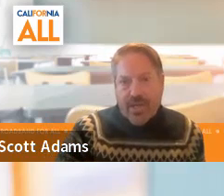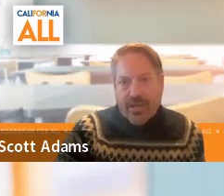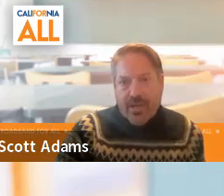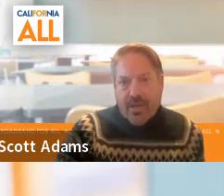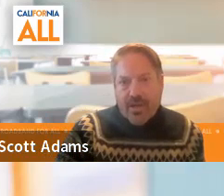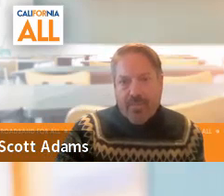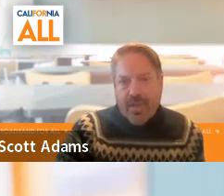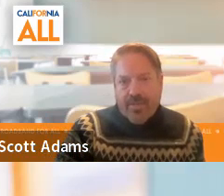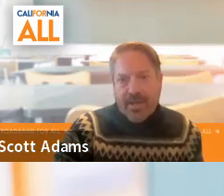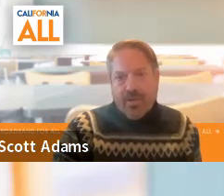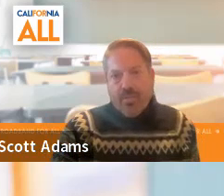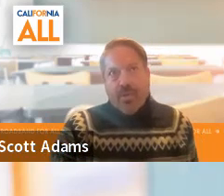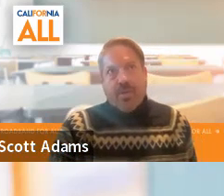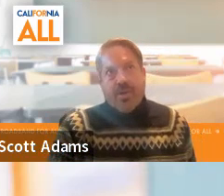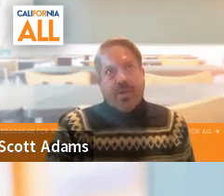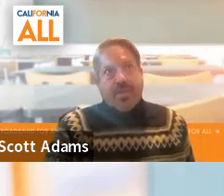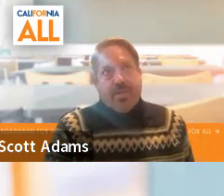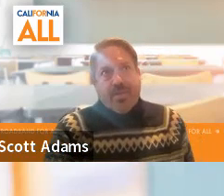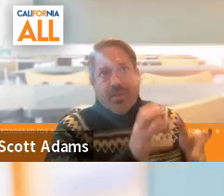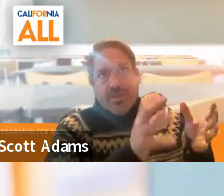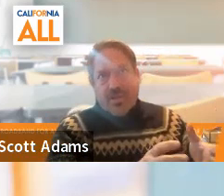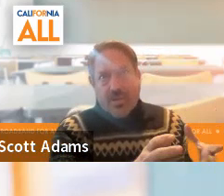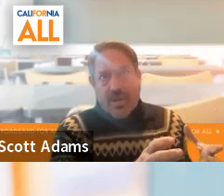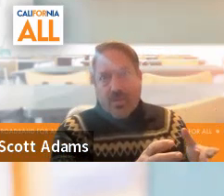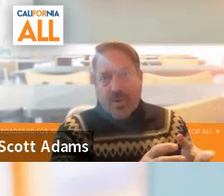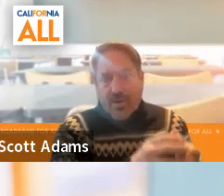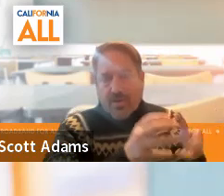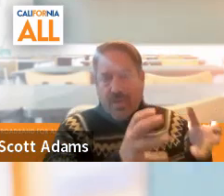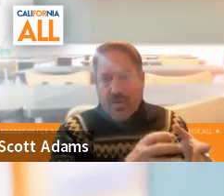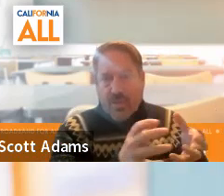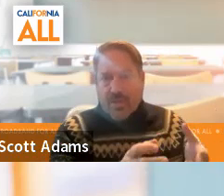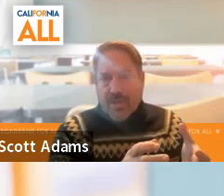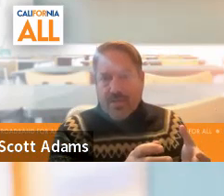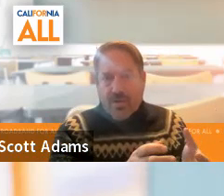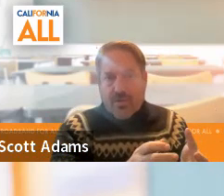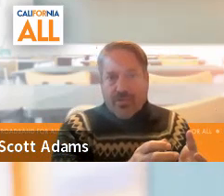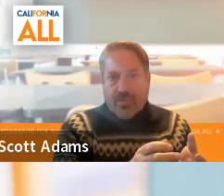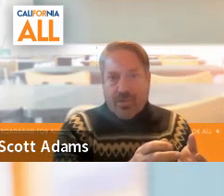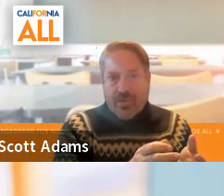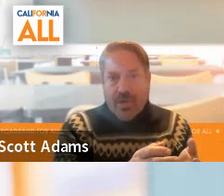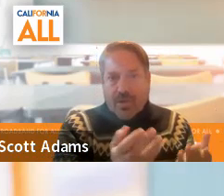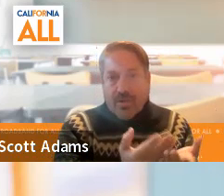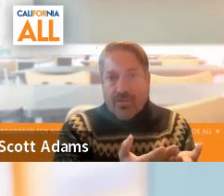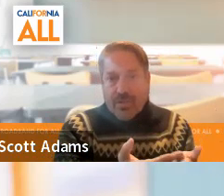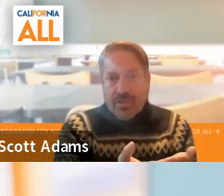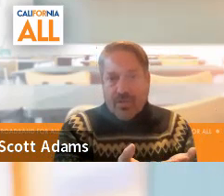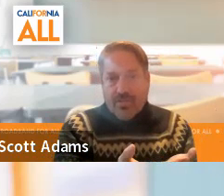a look at you know, the digital equity barriers. How can we eliminate those to close the digital